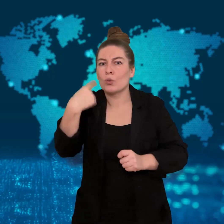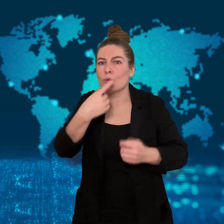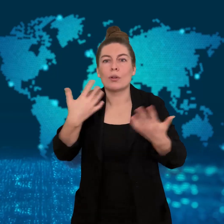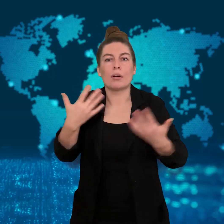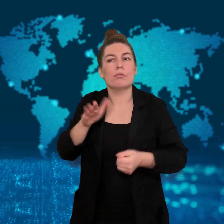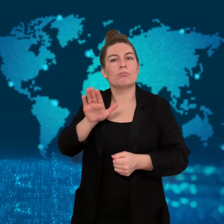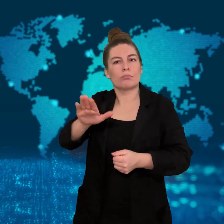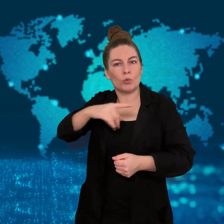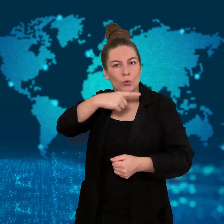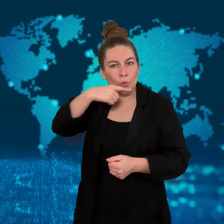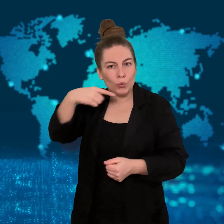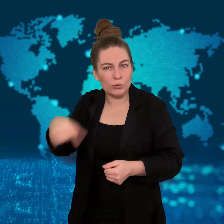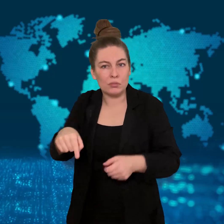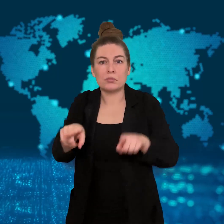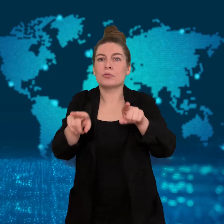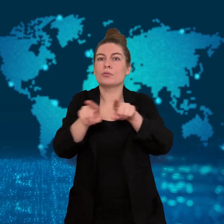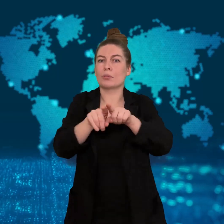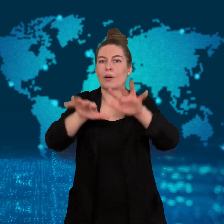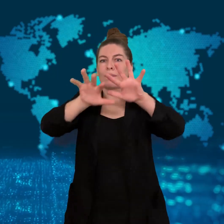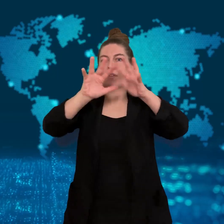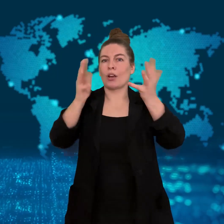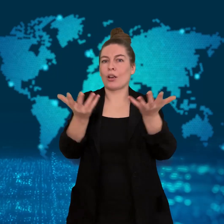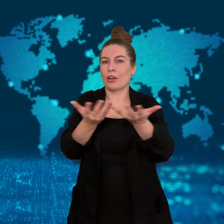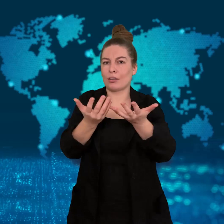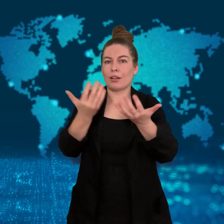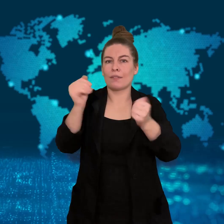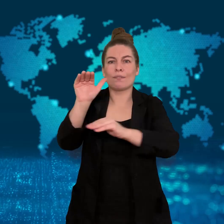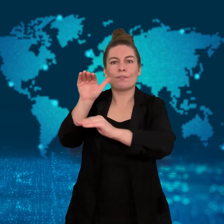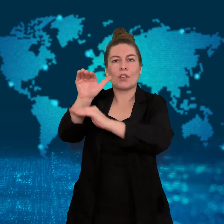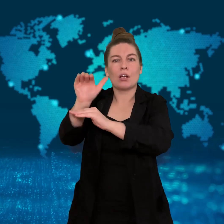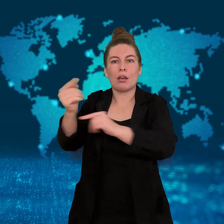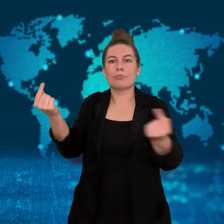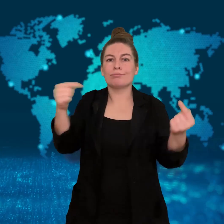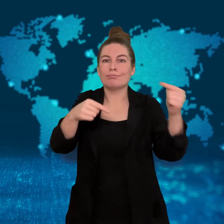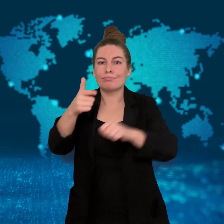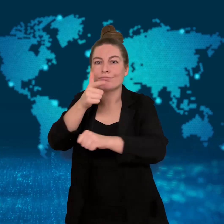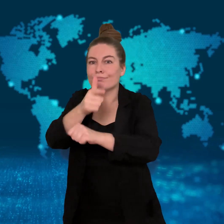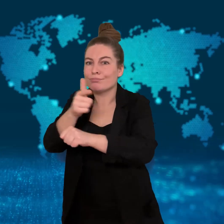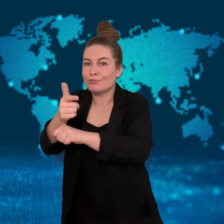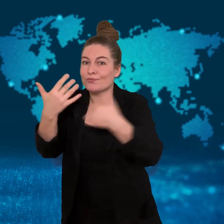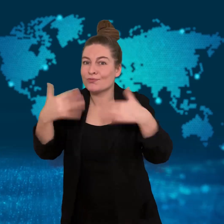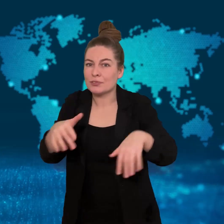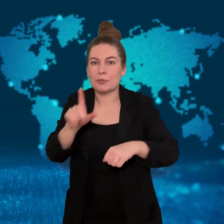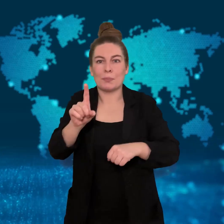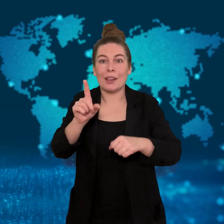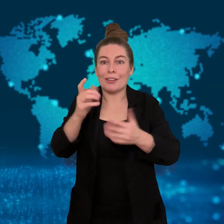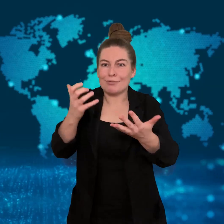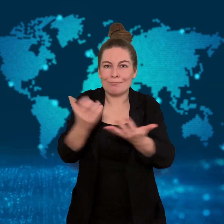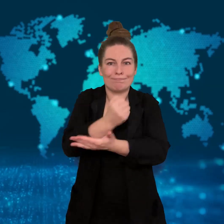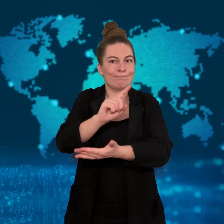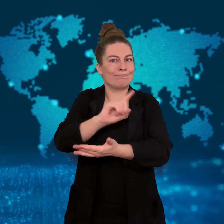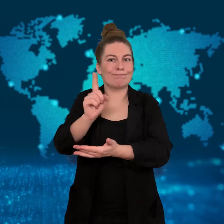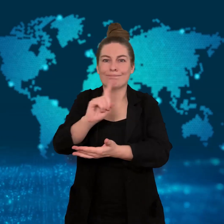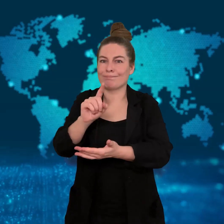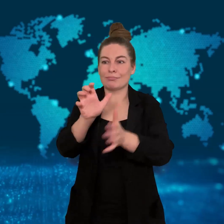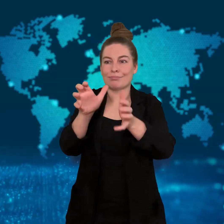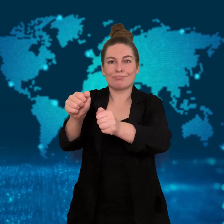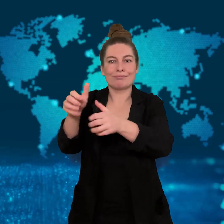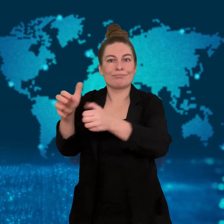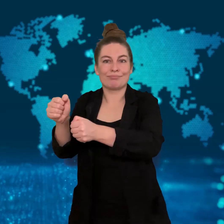They were ordered onto a bus outside Red Square and taken to